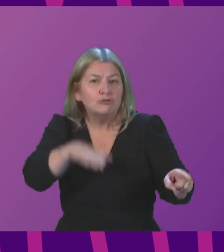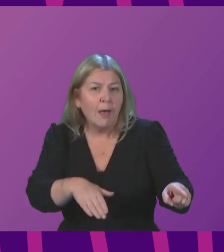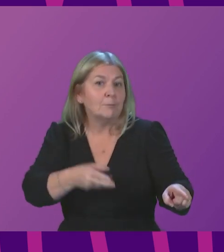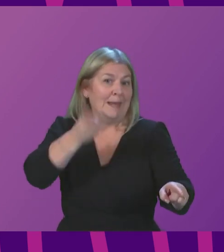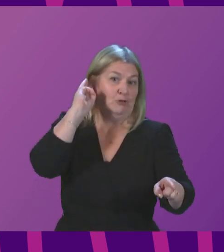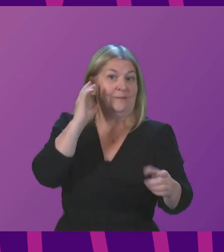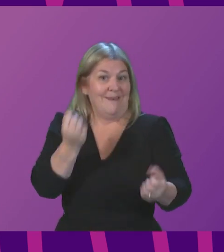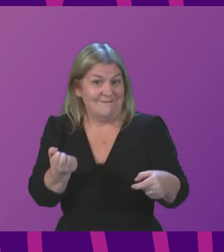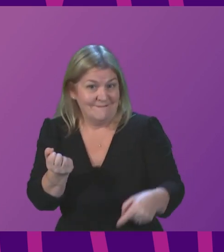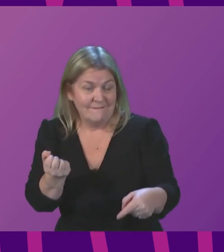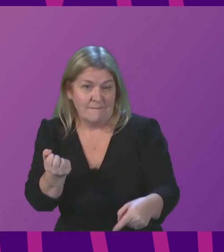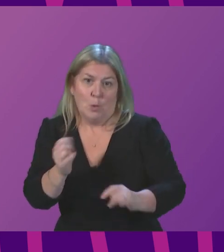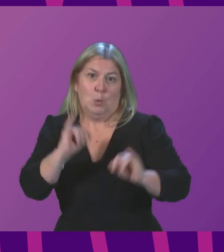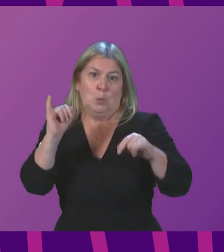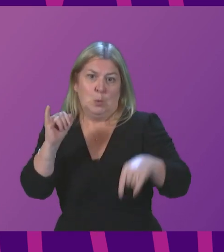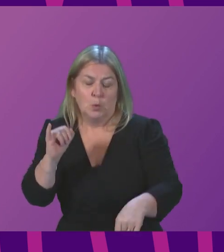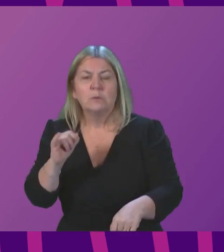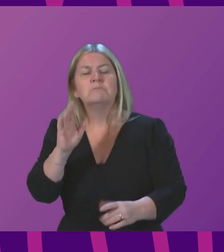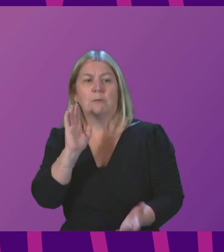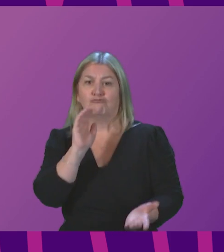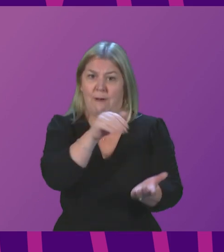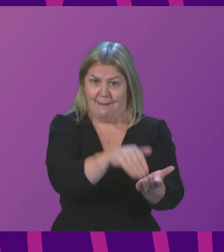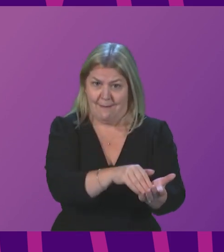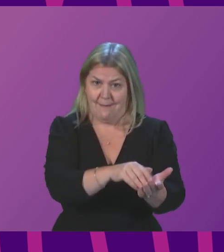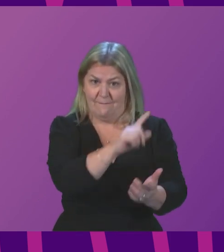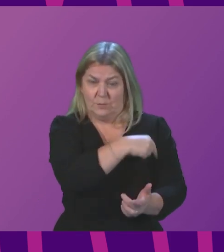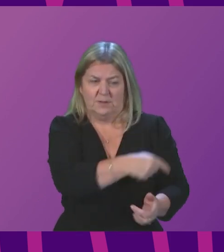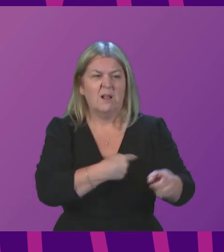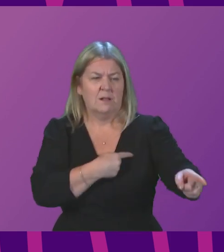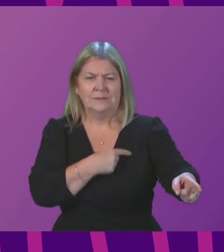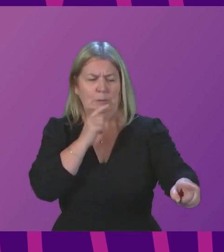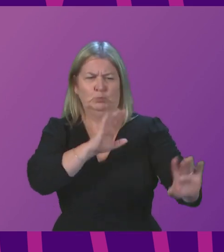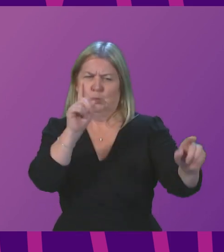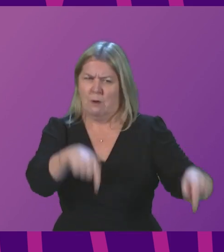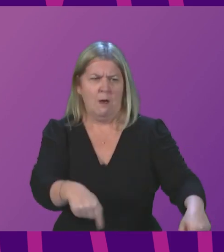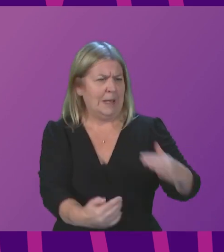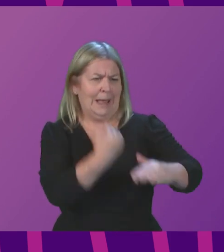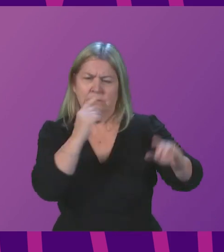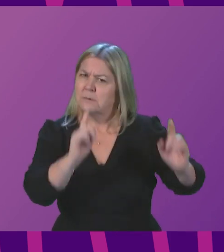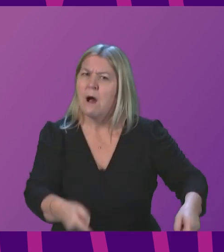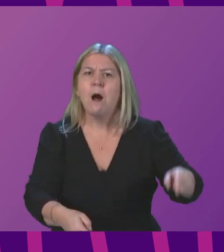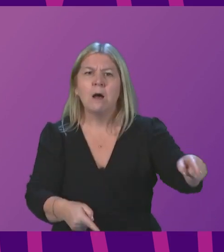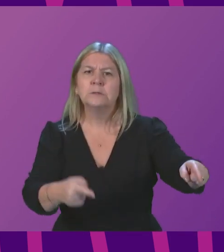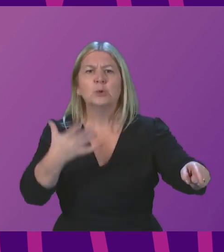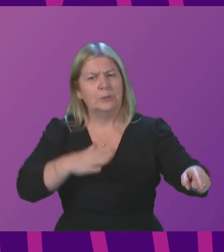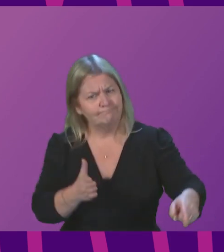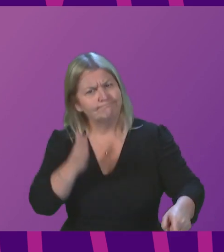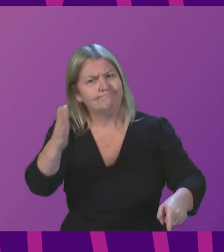However, Stobhill hospital phoned minutes later, saying that it would not see the family and that, if they wanted medical attention, they should go to the Royal Alexandra hospital